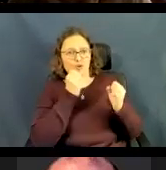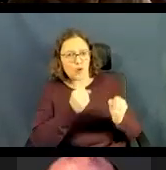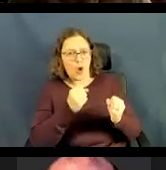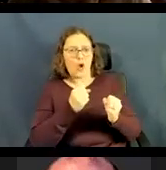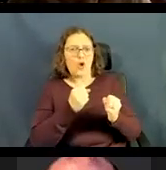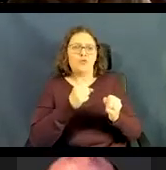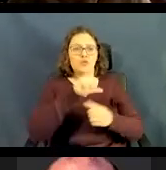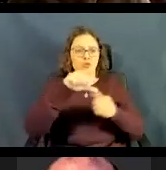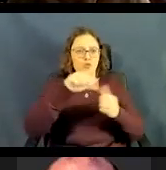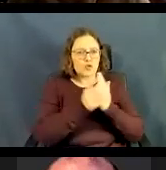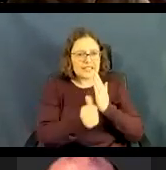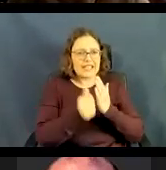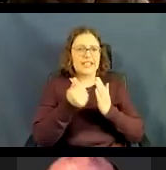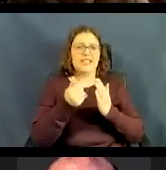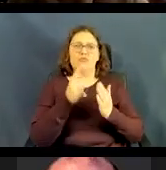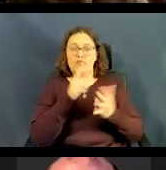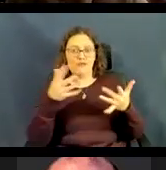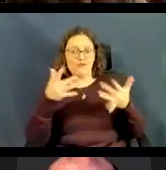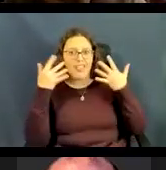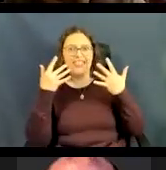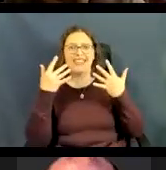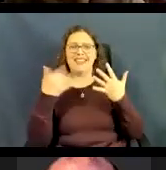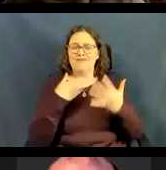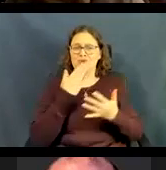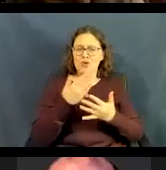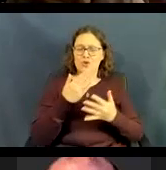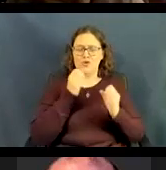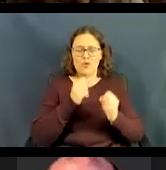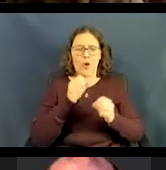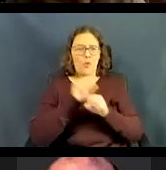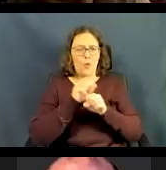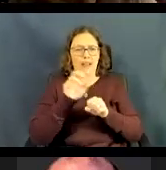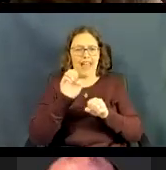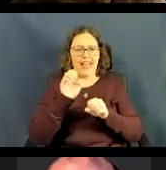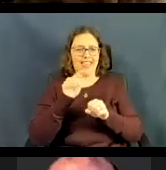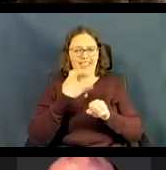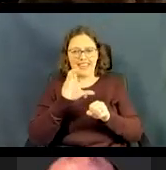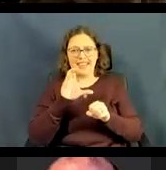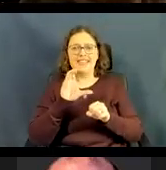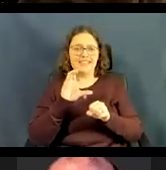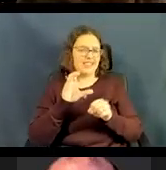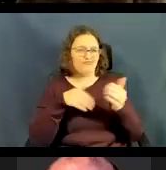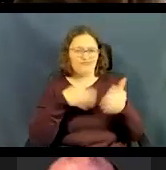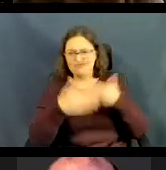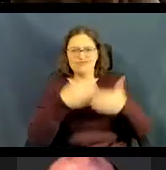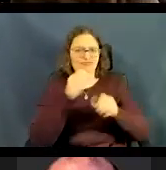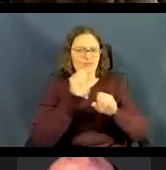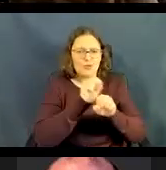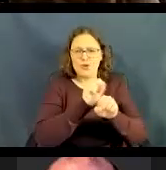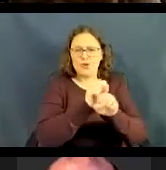Once you have titled the copy, you make sure entire site, then advance okay. The Google sites template for Indiana is already pre-populated to give you necessary structure